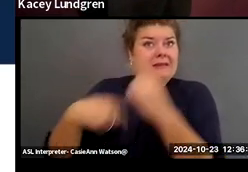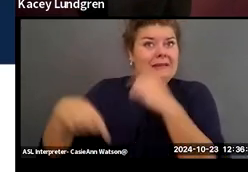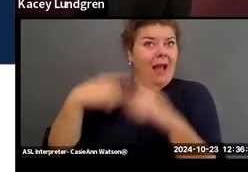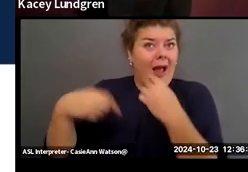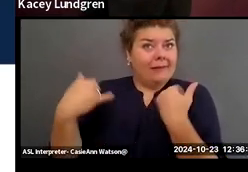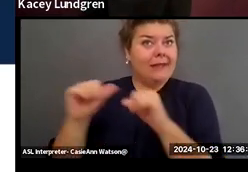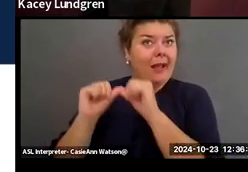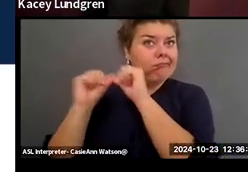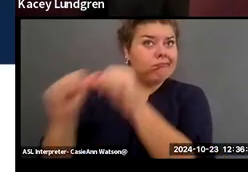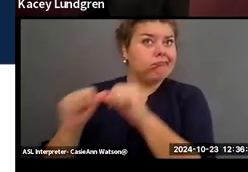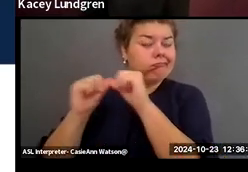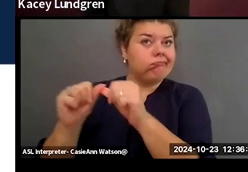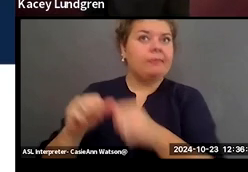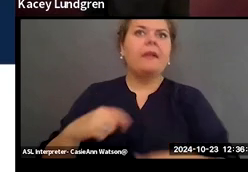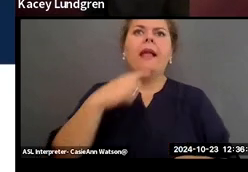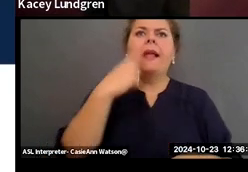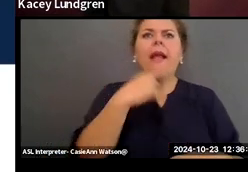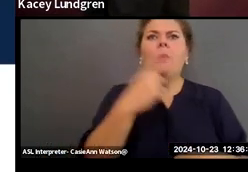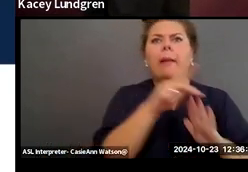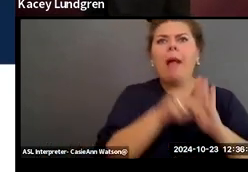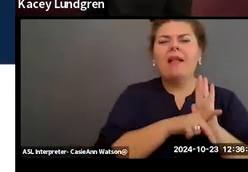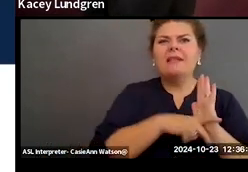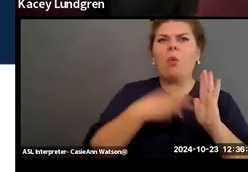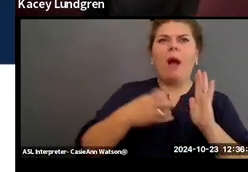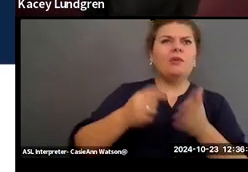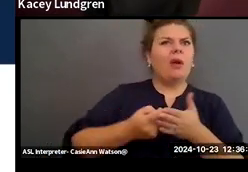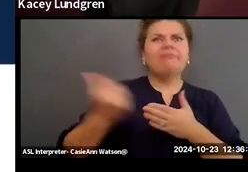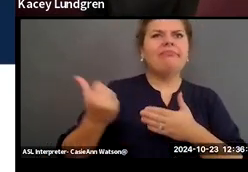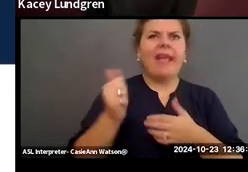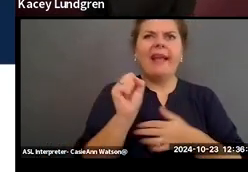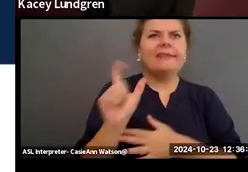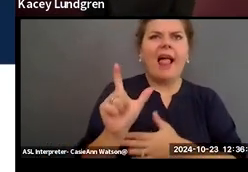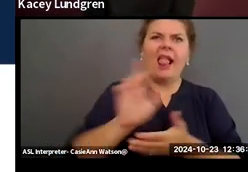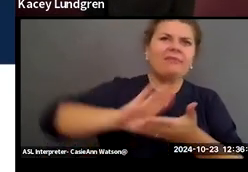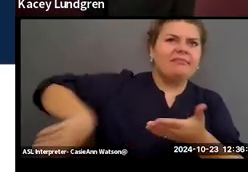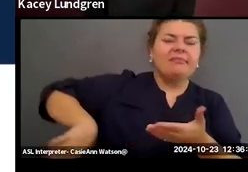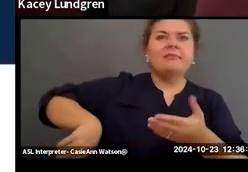As hearing policymakers sought to eradicate ASL and sign language around the world,